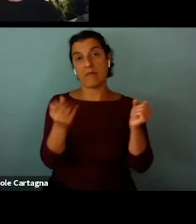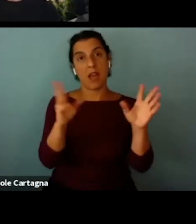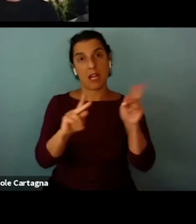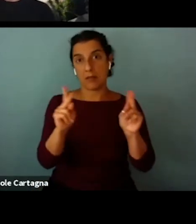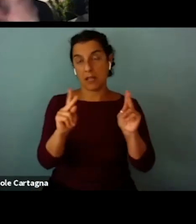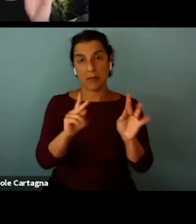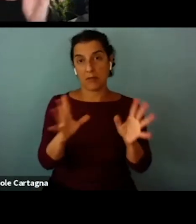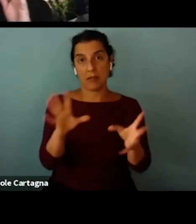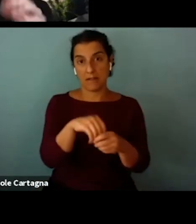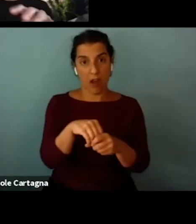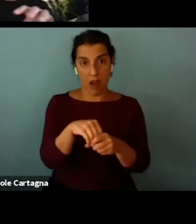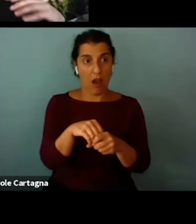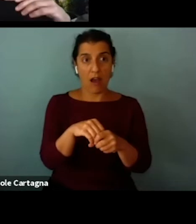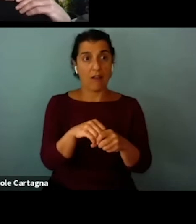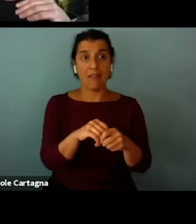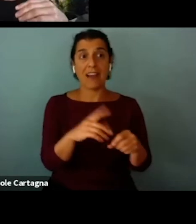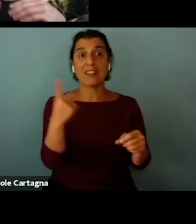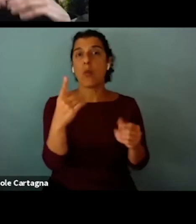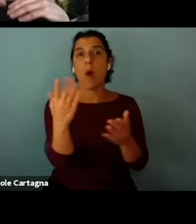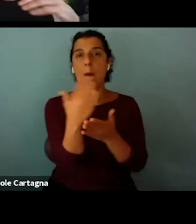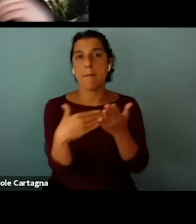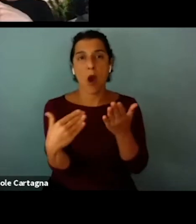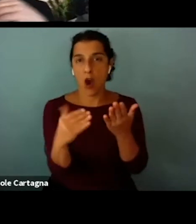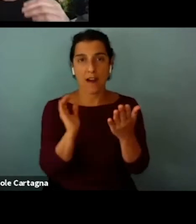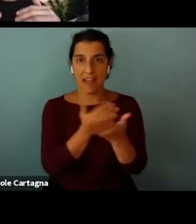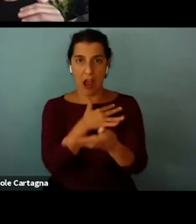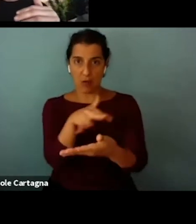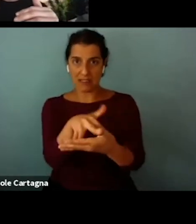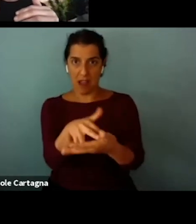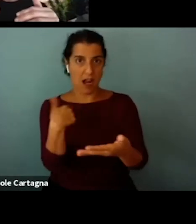once and this is just one part of uh study we're doing lots and lots of different um